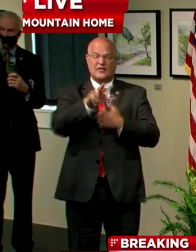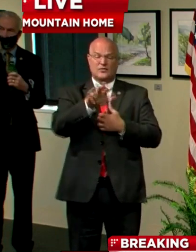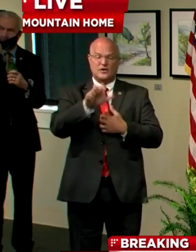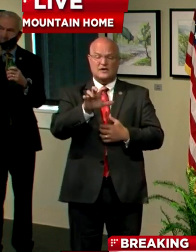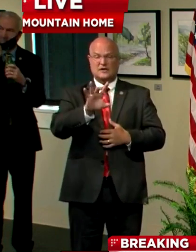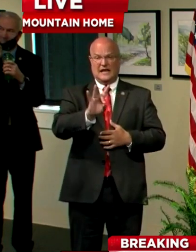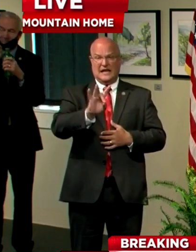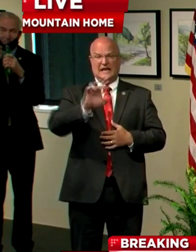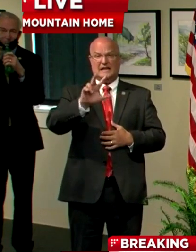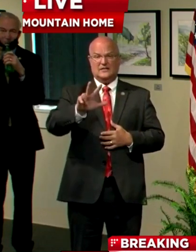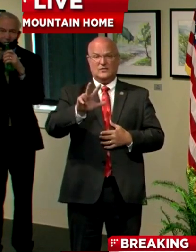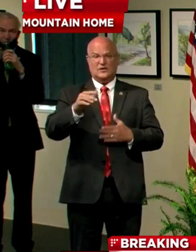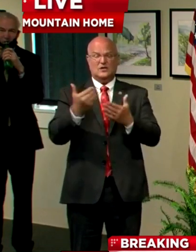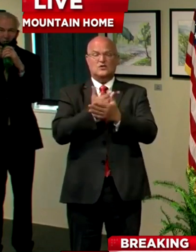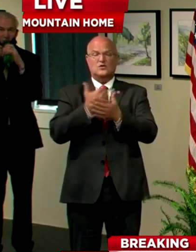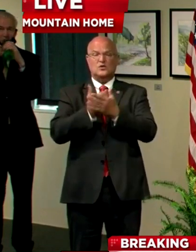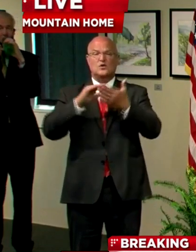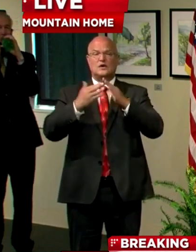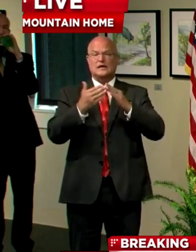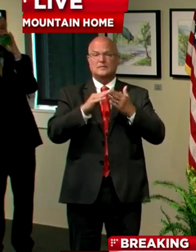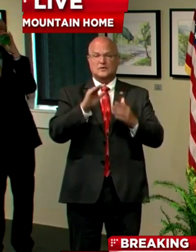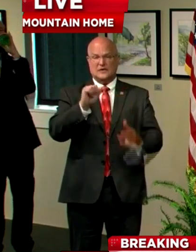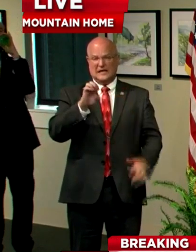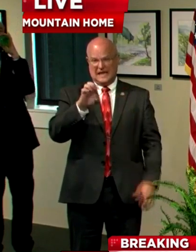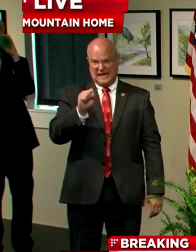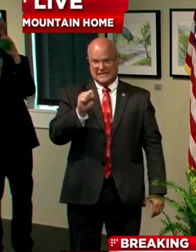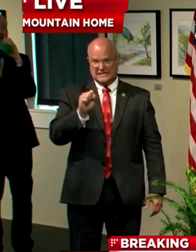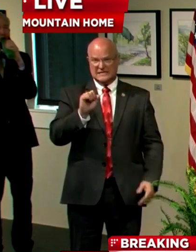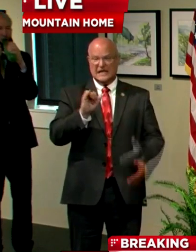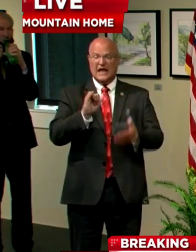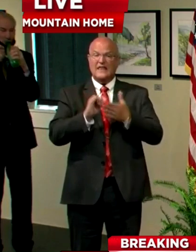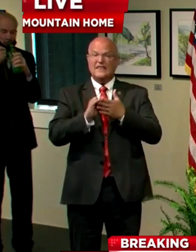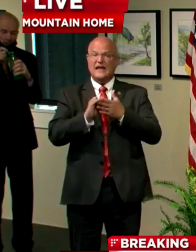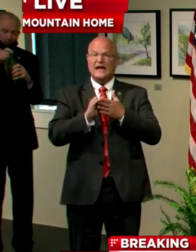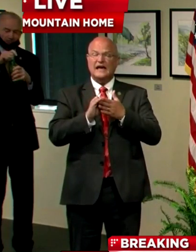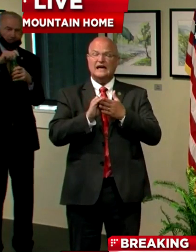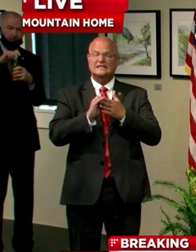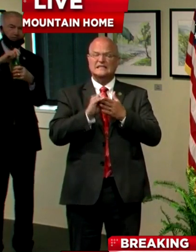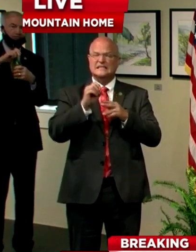FROM YESTERDAY. OF THOSE, 212 WERE IN CORRECTIONAL FACILITIES SO WE ACTUALLY HAVE THREE AND 83